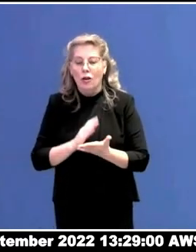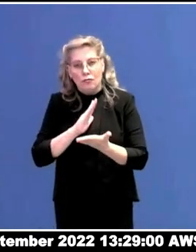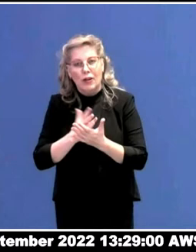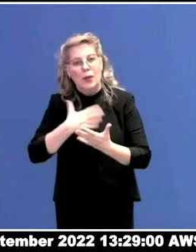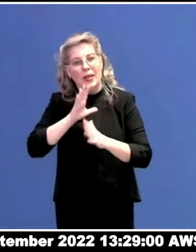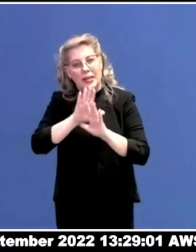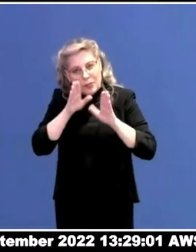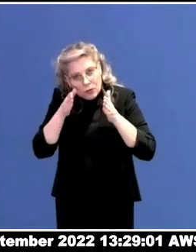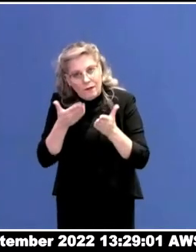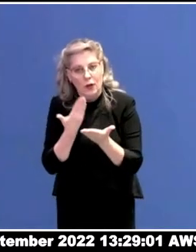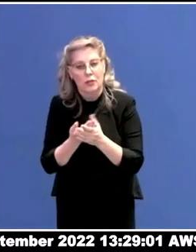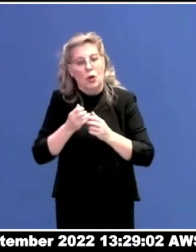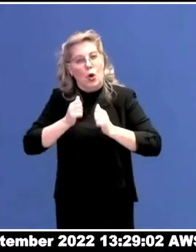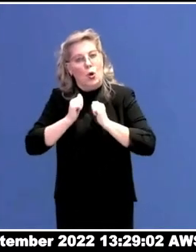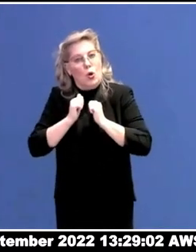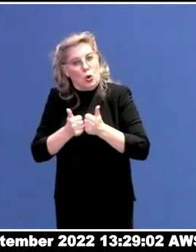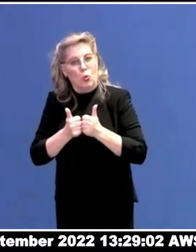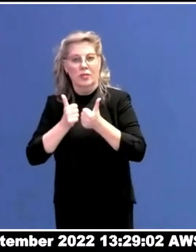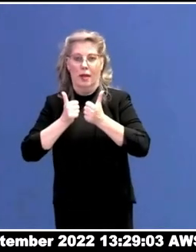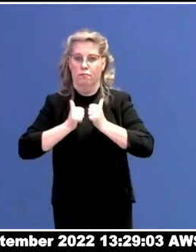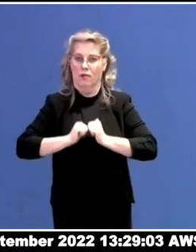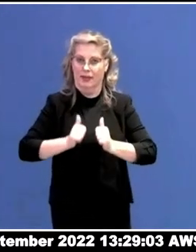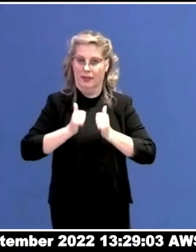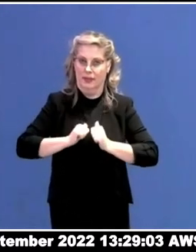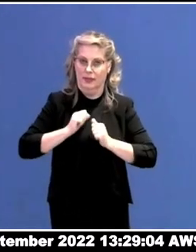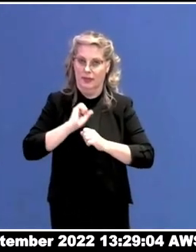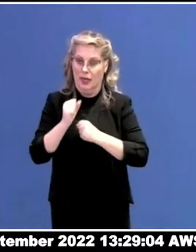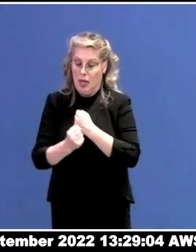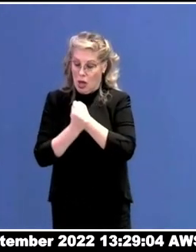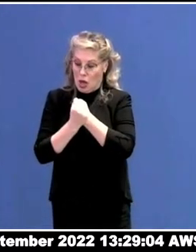On a - from a perspective of prisoners with disabilities, this has not been done enough.